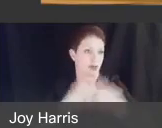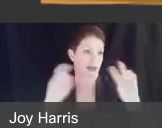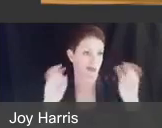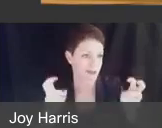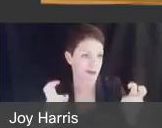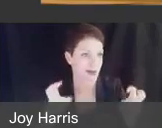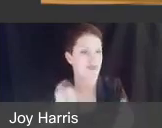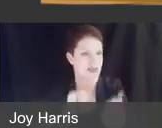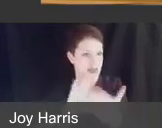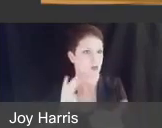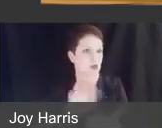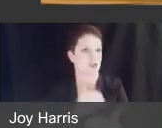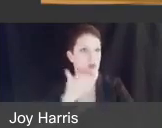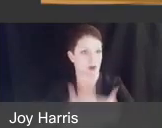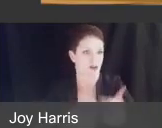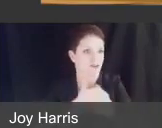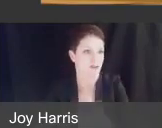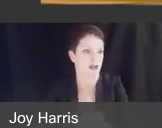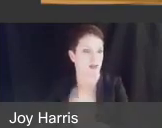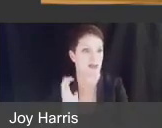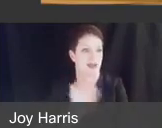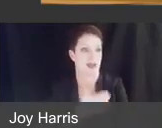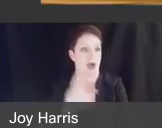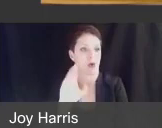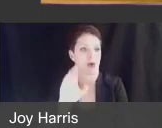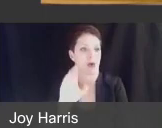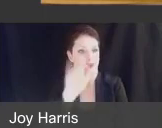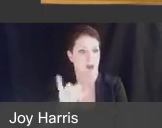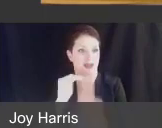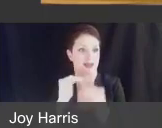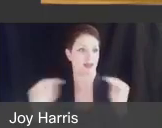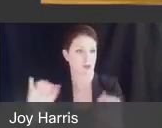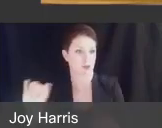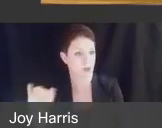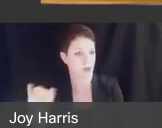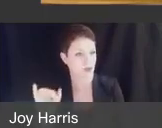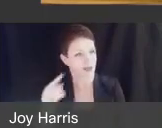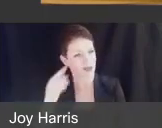we're taking at the County as well. You know, just think about a home health care agency.